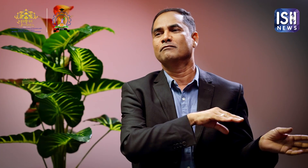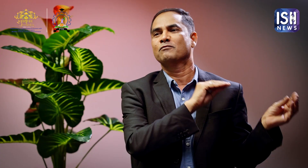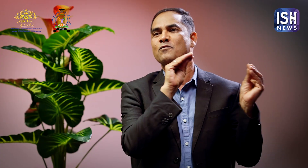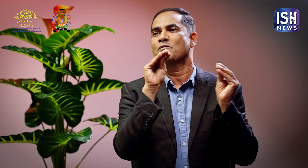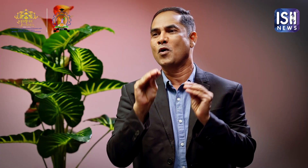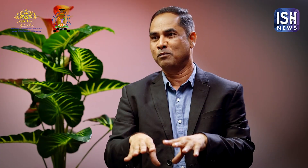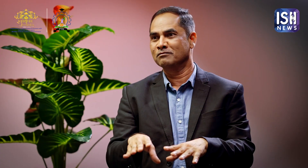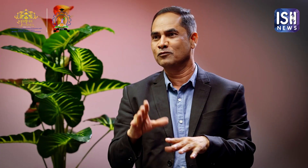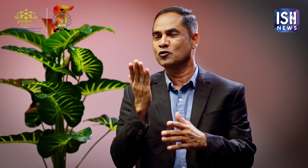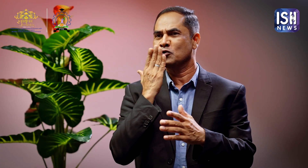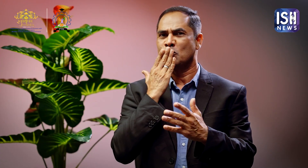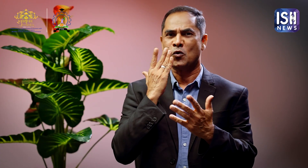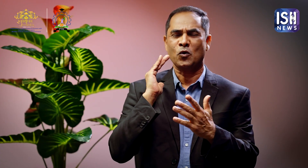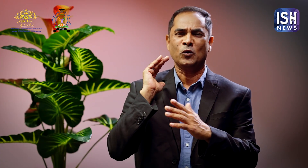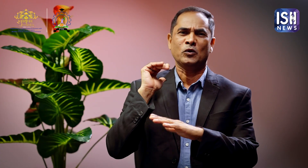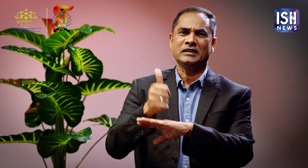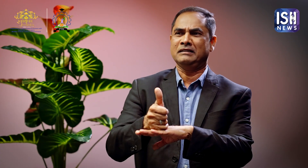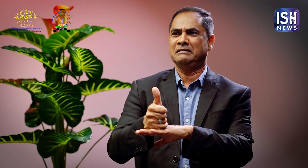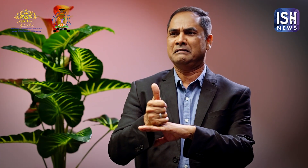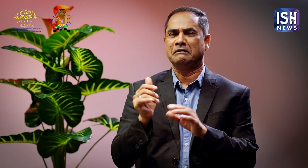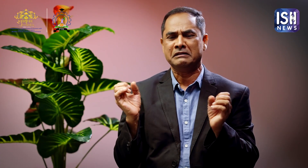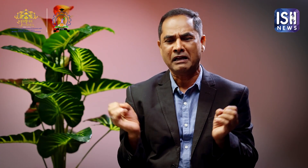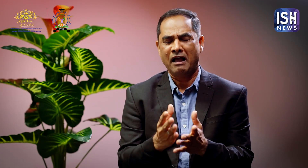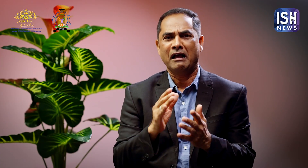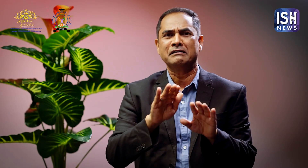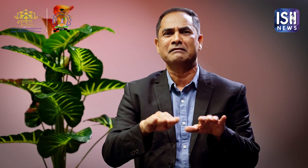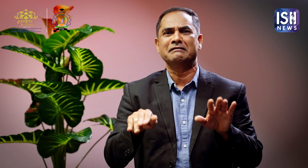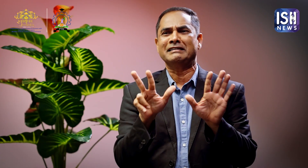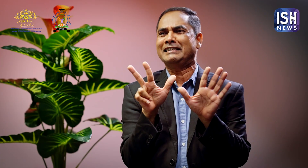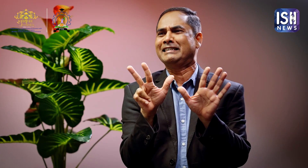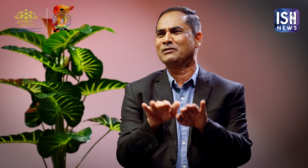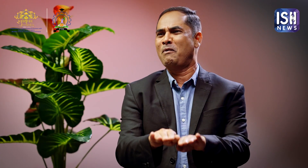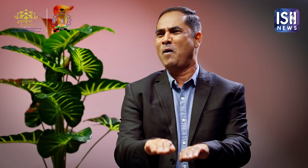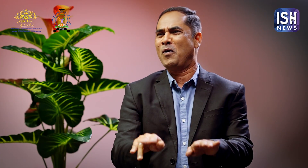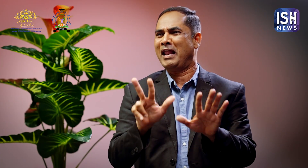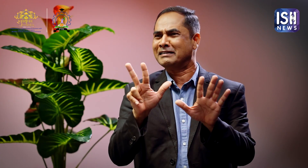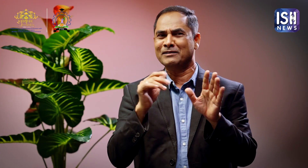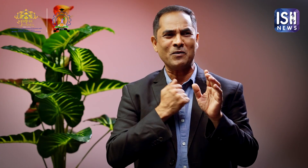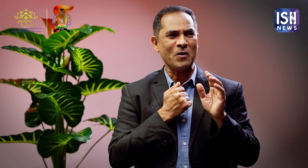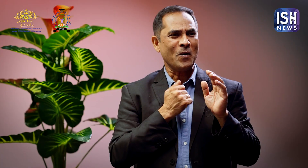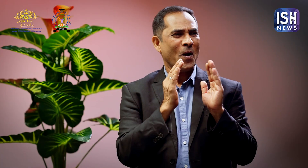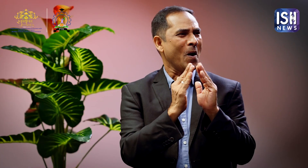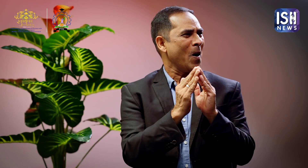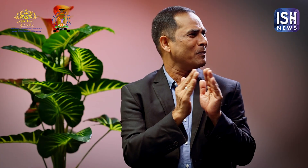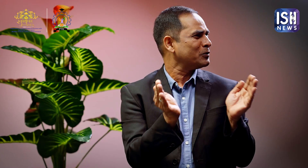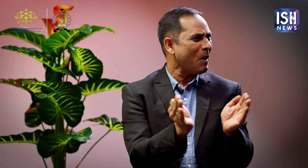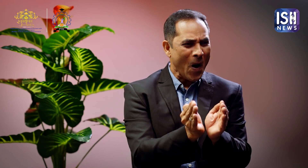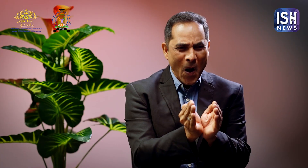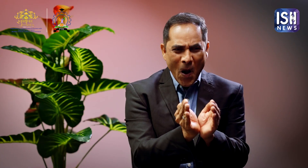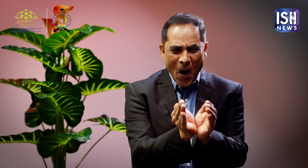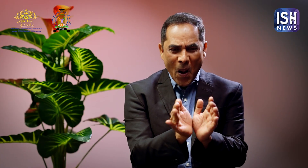Upon moving, I established the school with just 8 students in my small house.